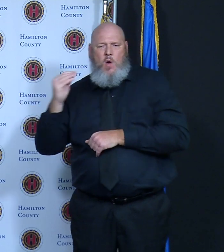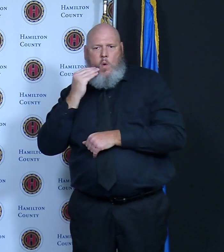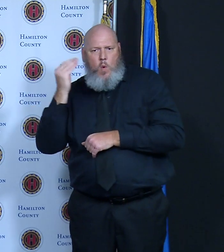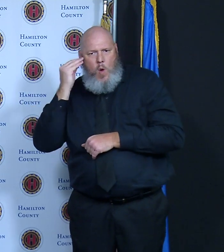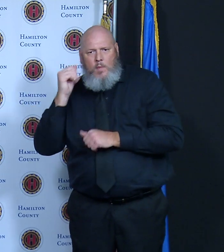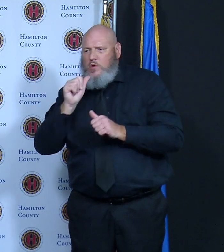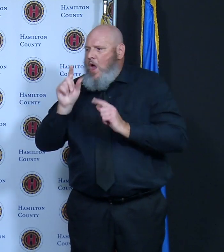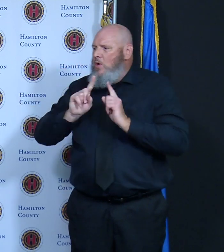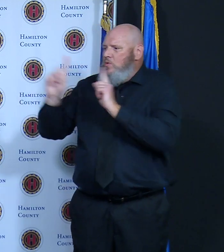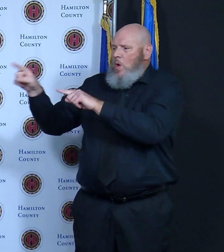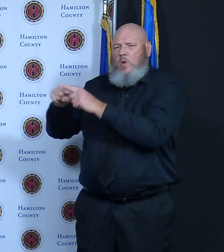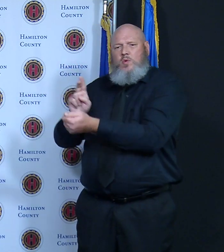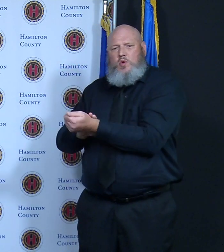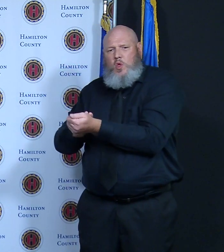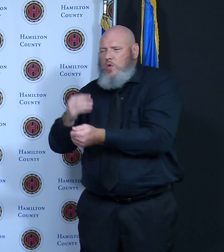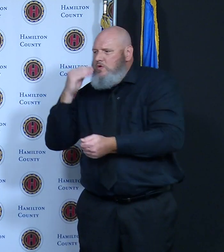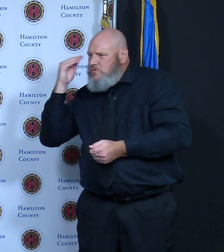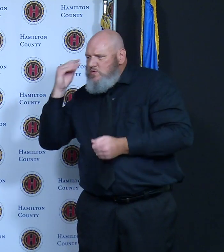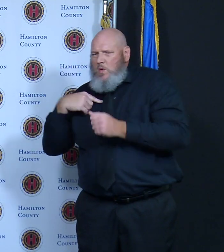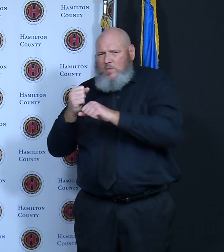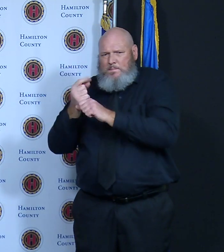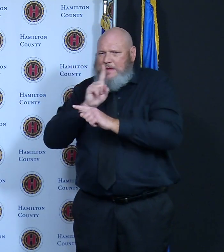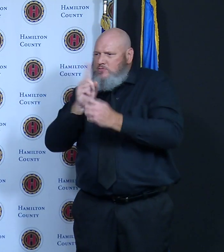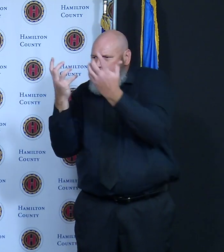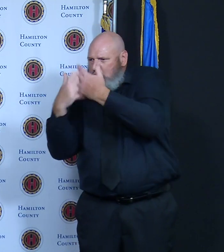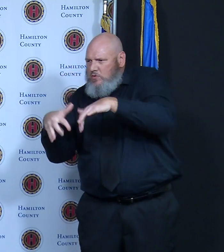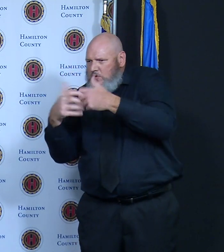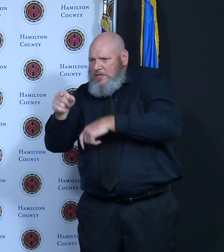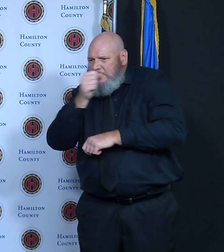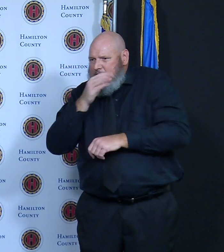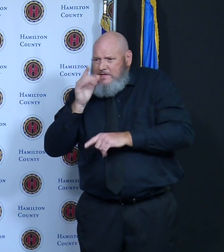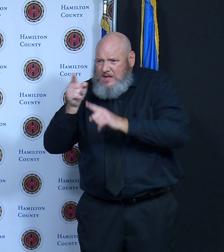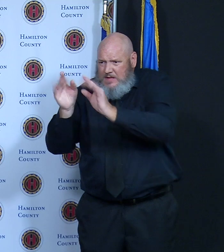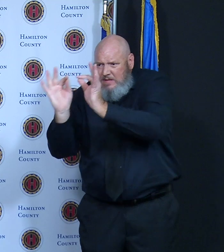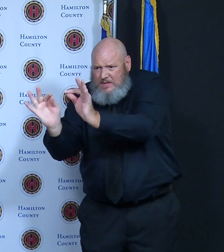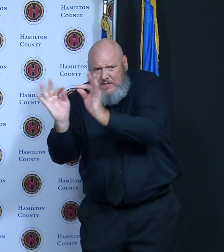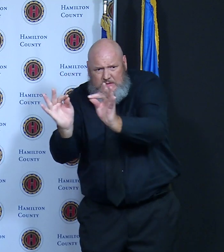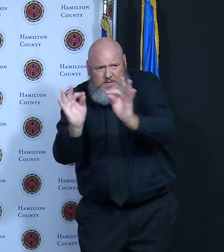like delivering groceries or taking folks to doctor's appointments that kind